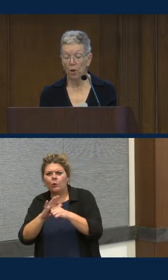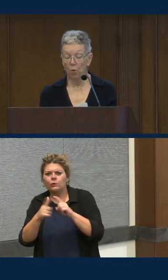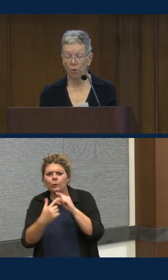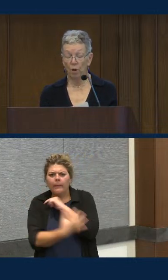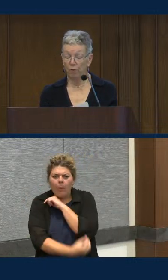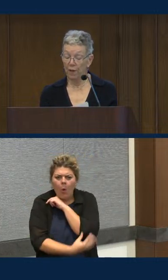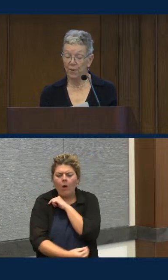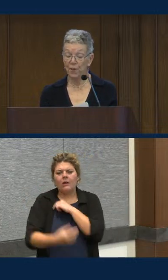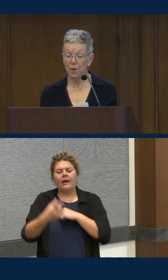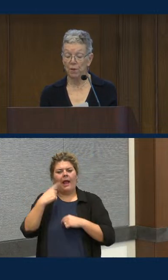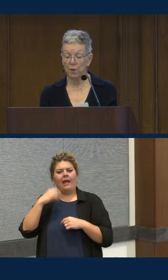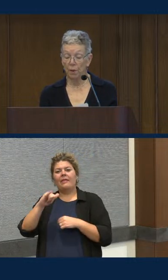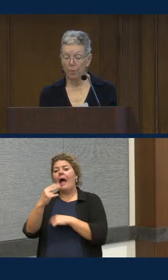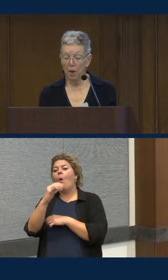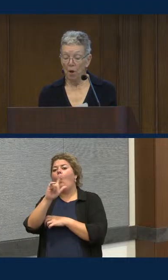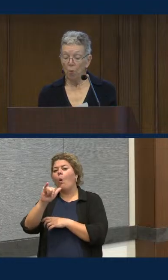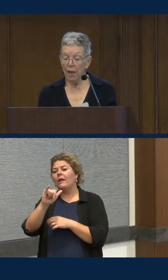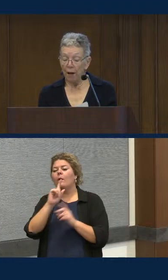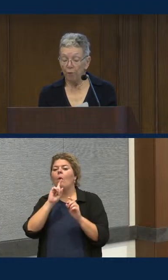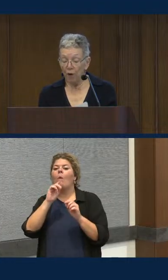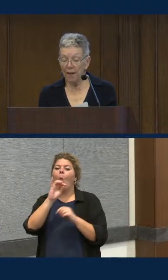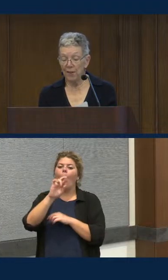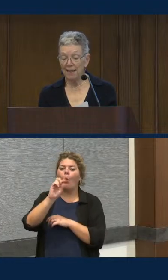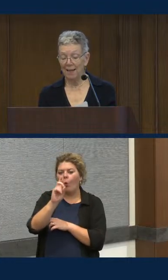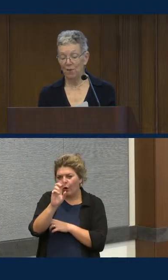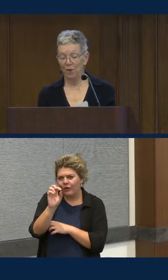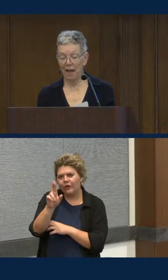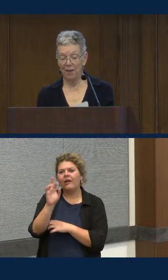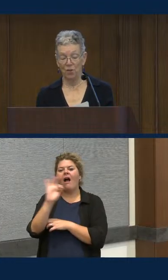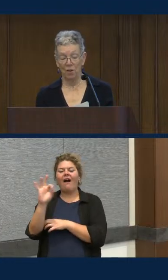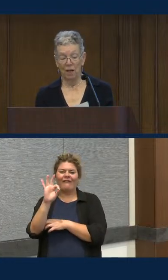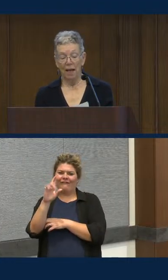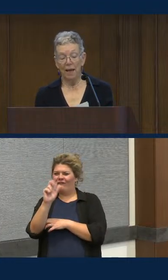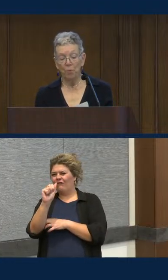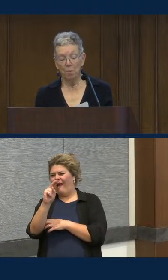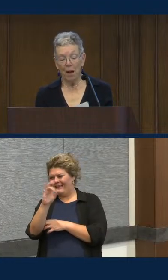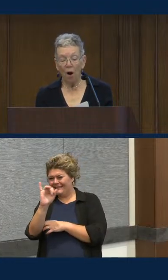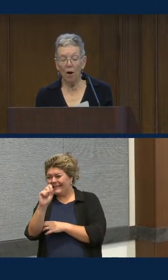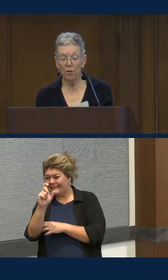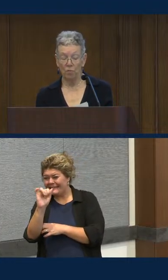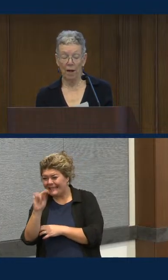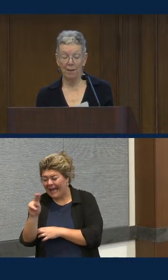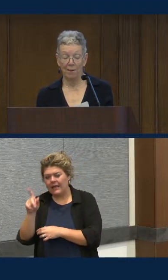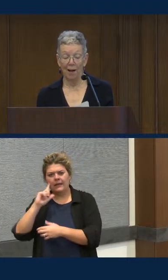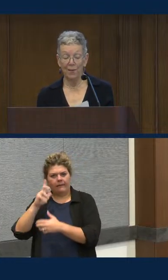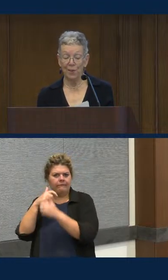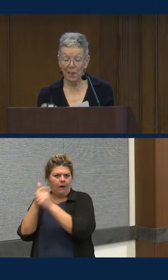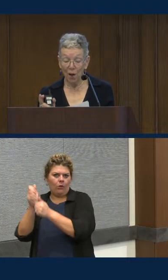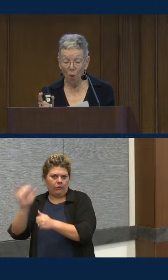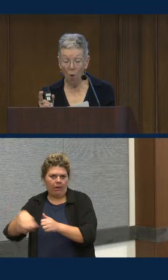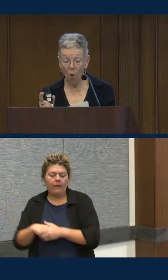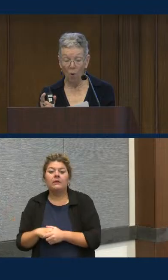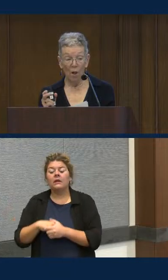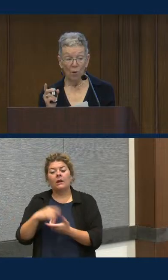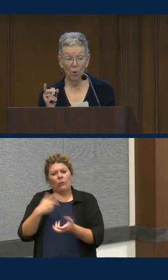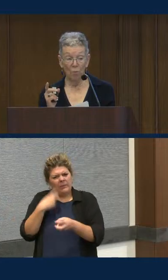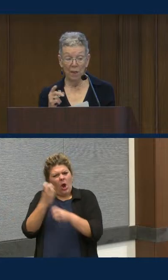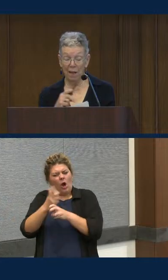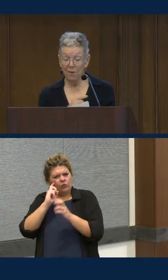Franciscans. Without Frank's identification, it would be Hard to recognize City Hall